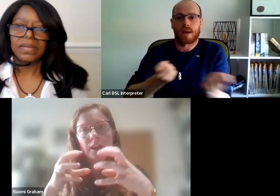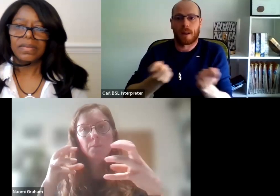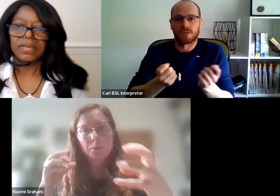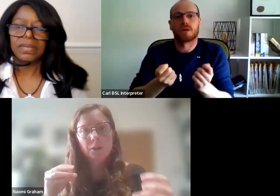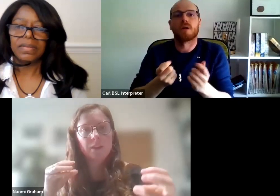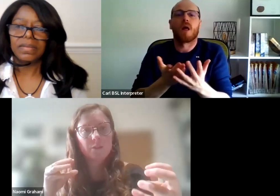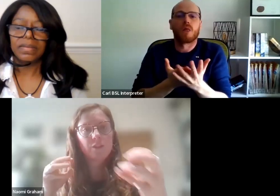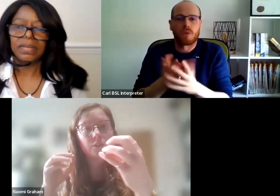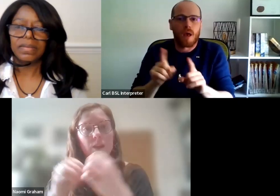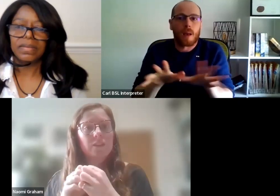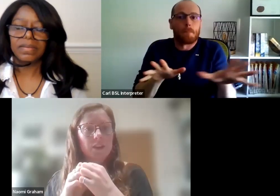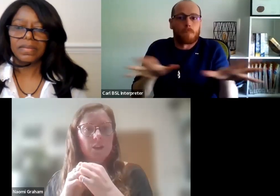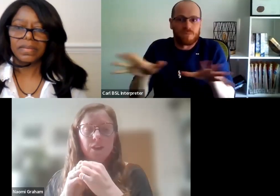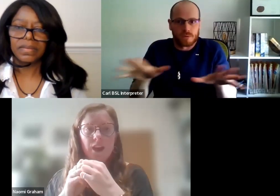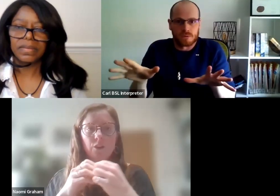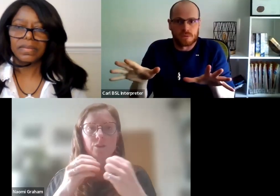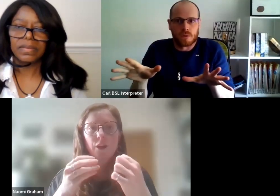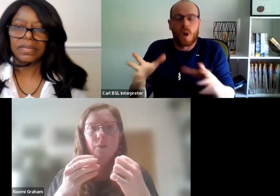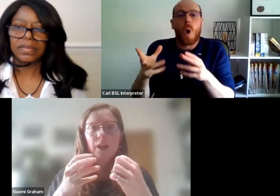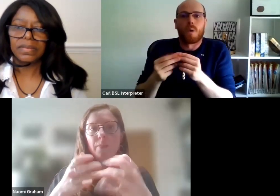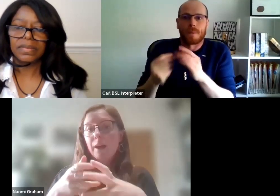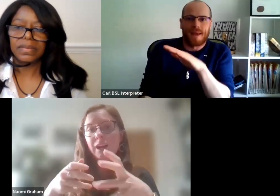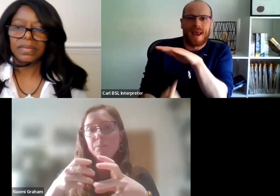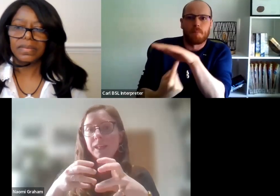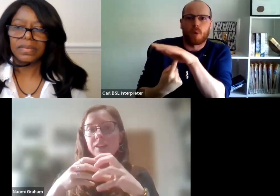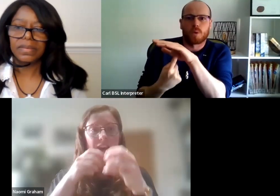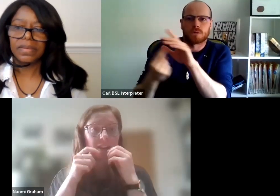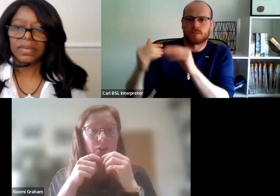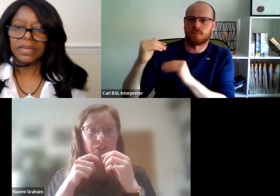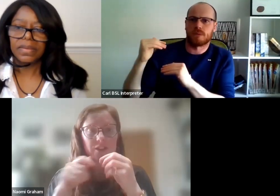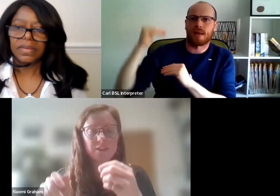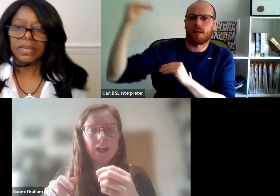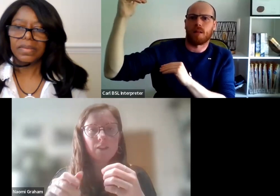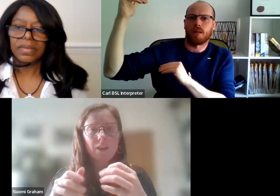but movement activities with a significant adult, so that might be sharing a crunchy snack,